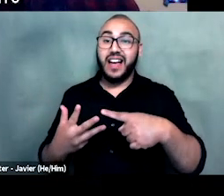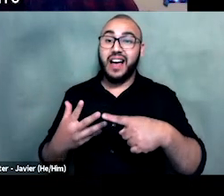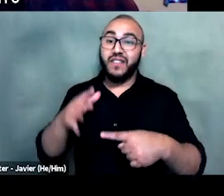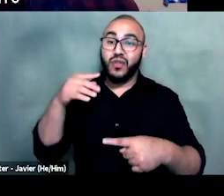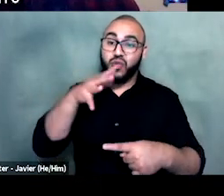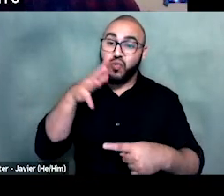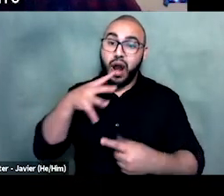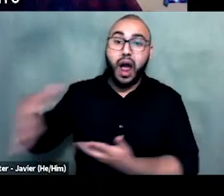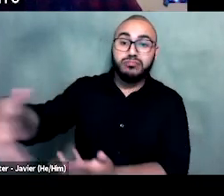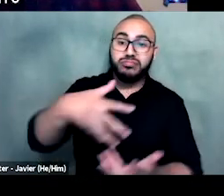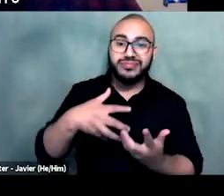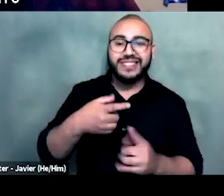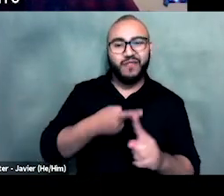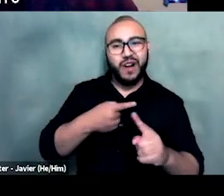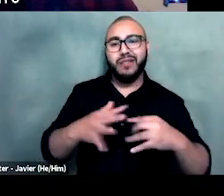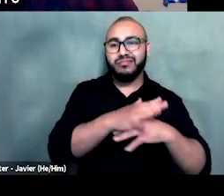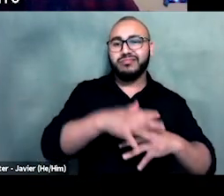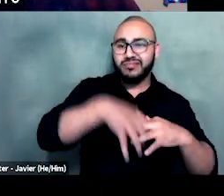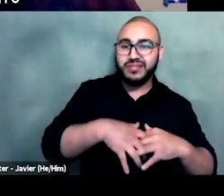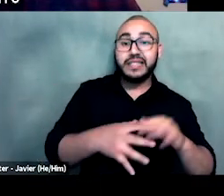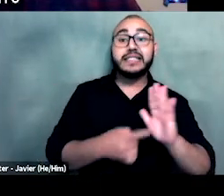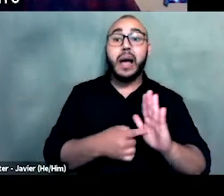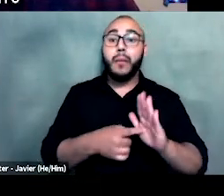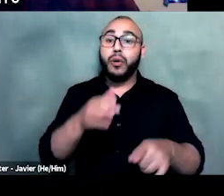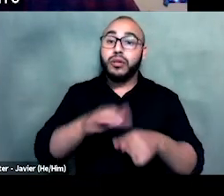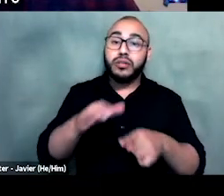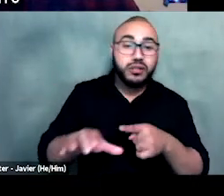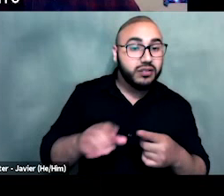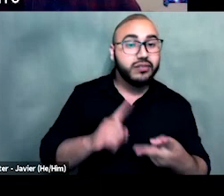Native Americans. Everything from potatoes and sunflowers and chocolate, peanuts, a